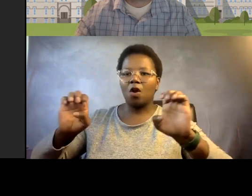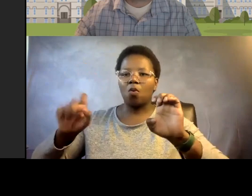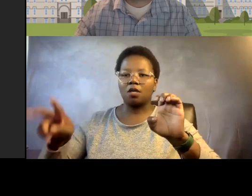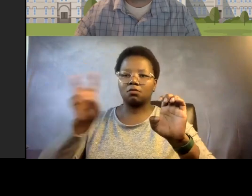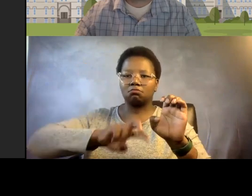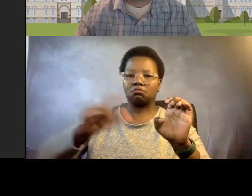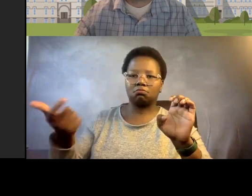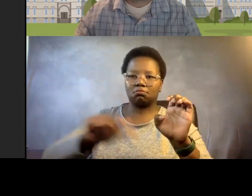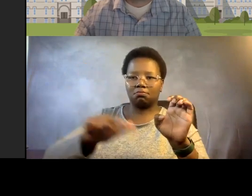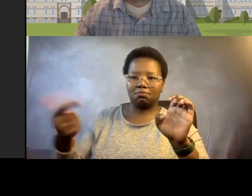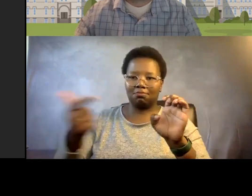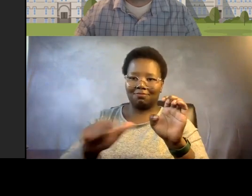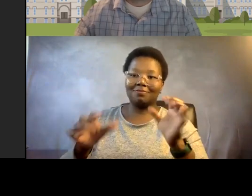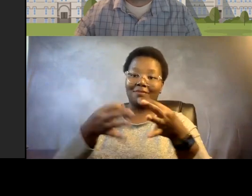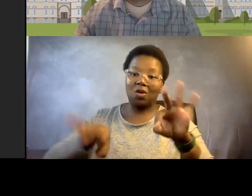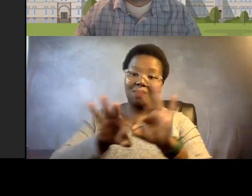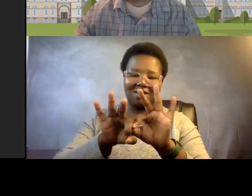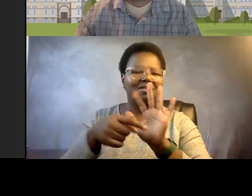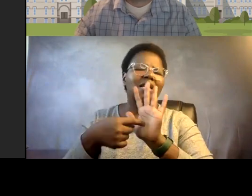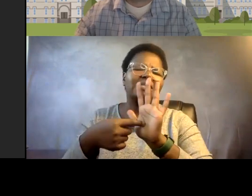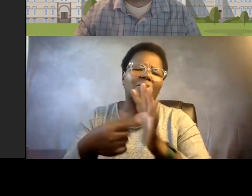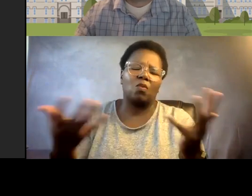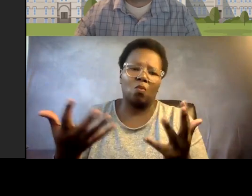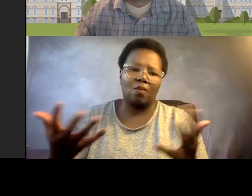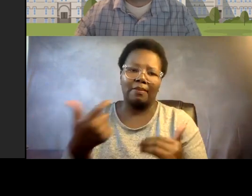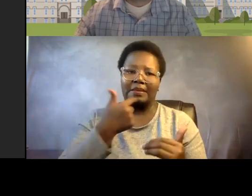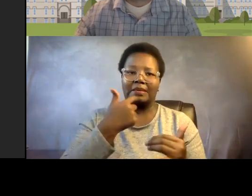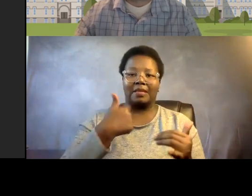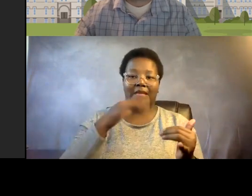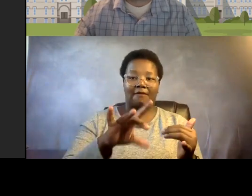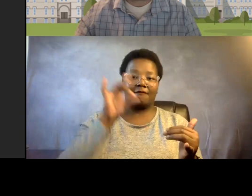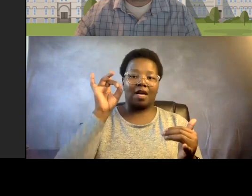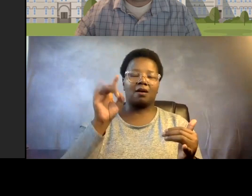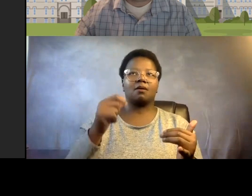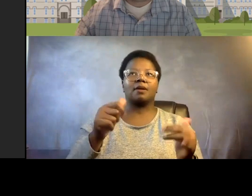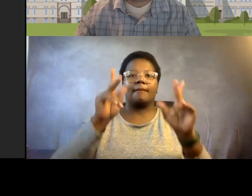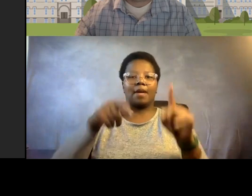something like, I find something with the screen reader, so that helped me identify